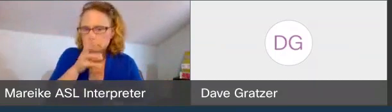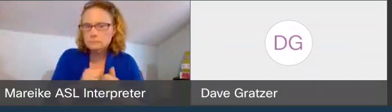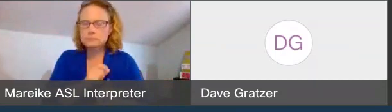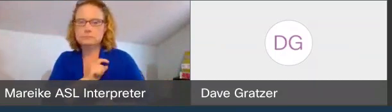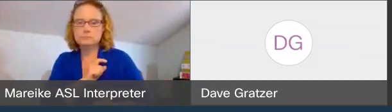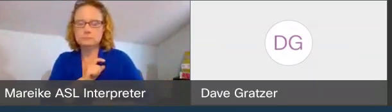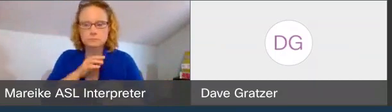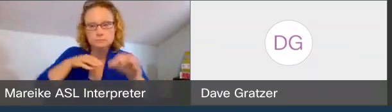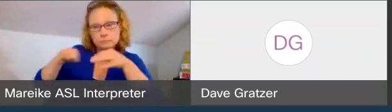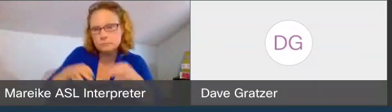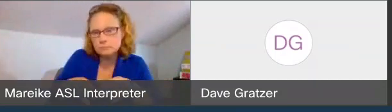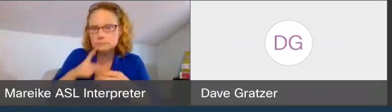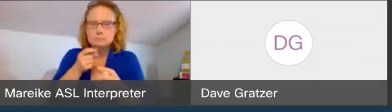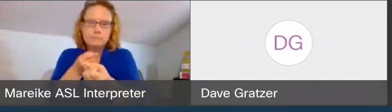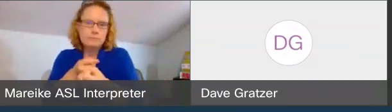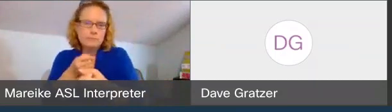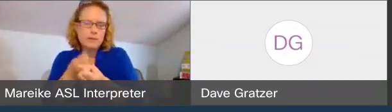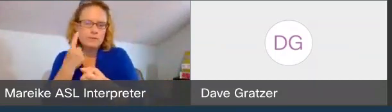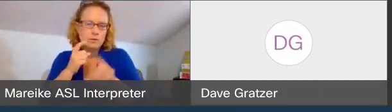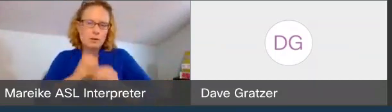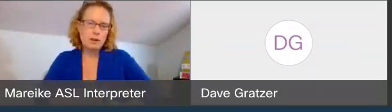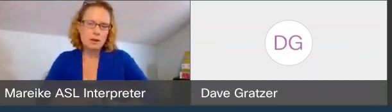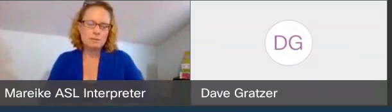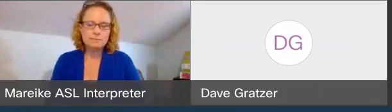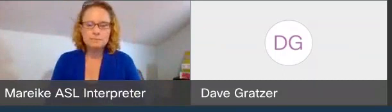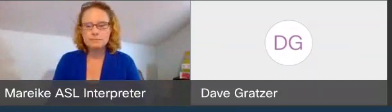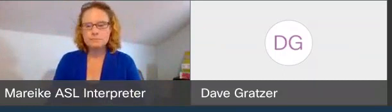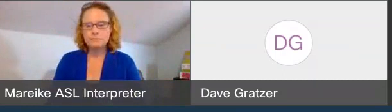really advocate for our clients at that point, which has been kind of interesting.